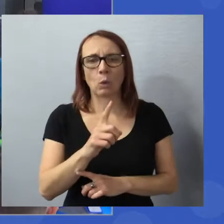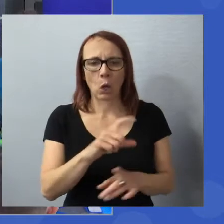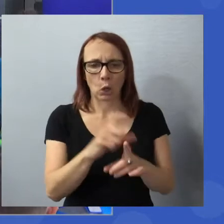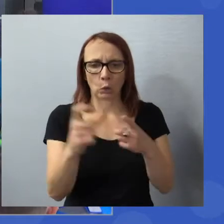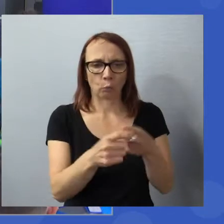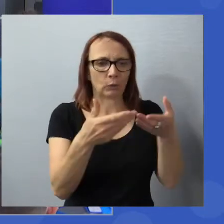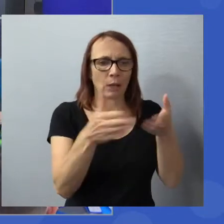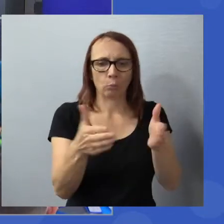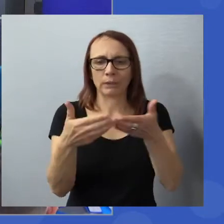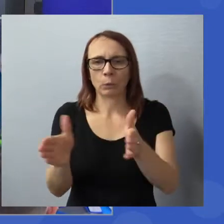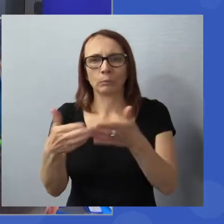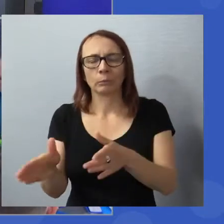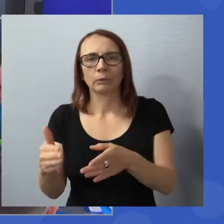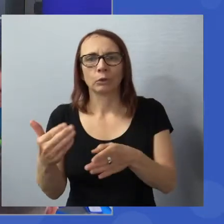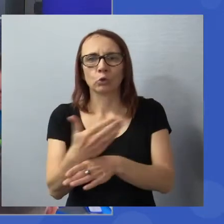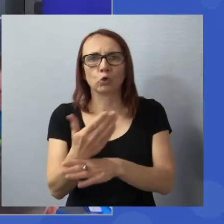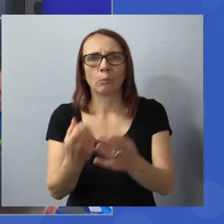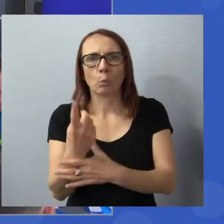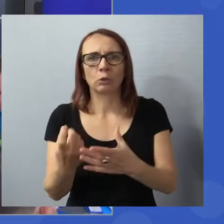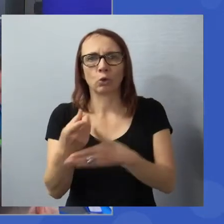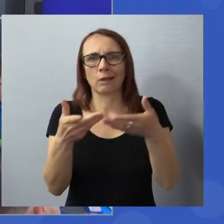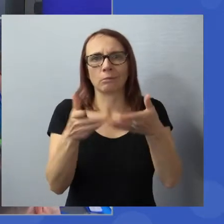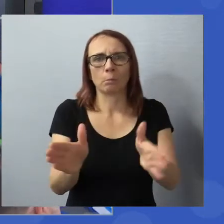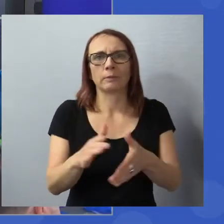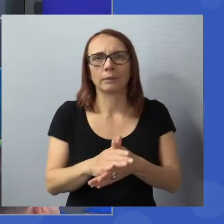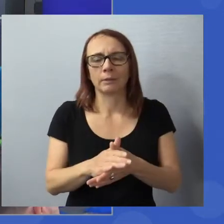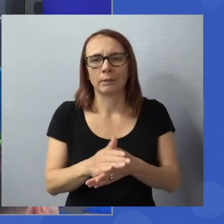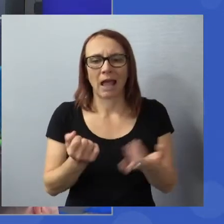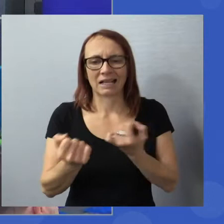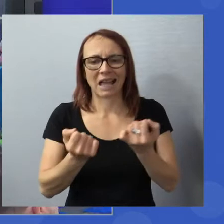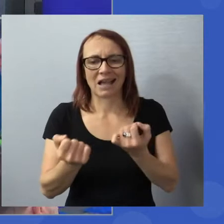opportunities of jobs it gets people out of cars therefore